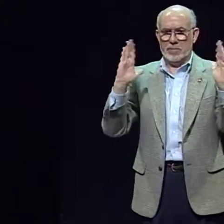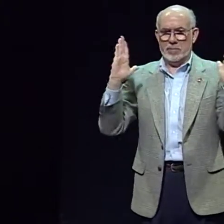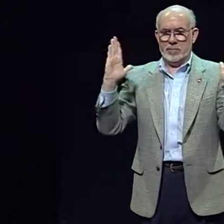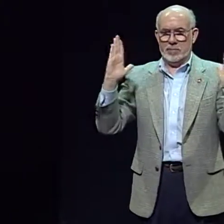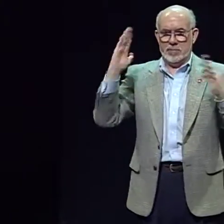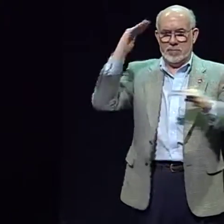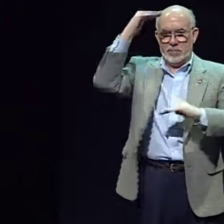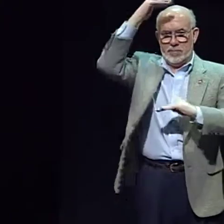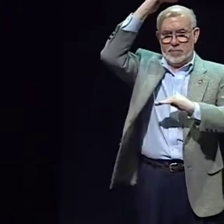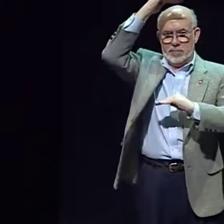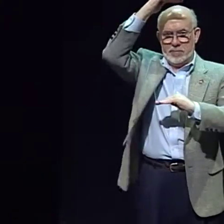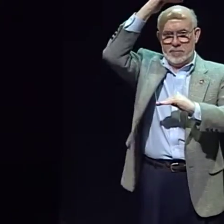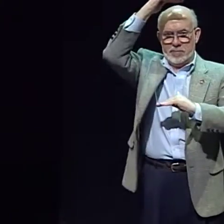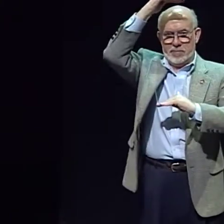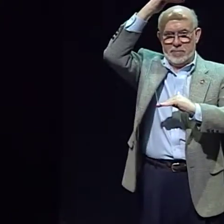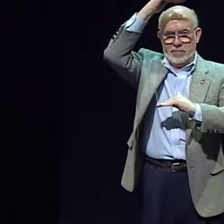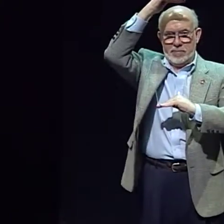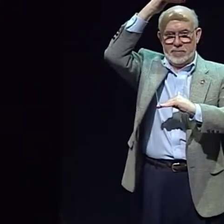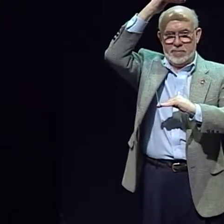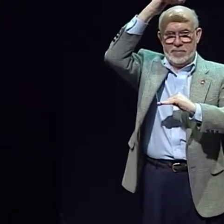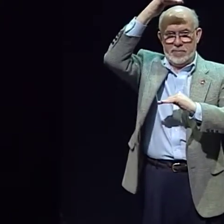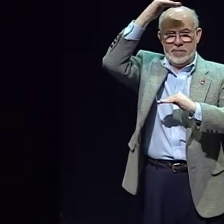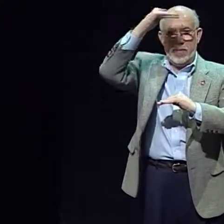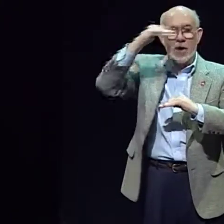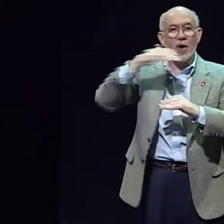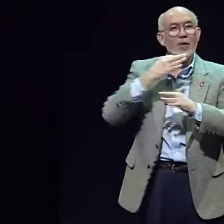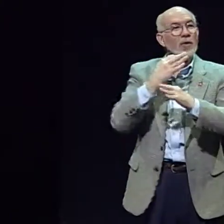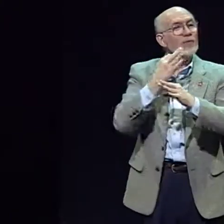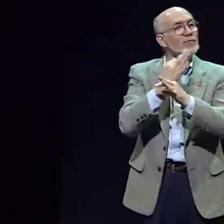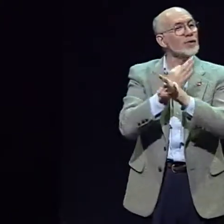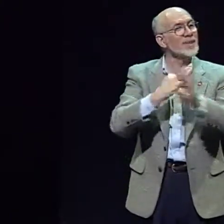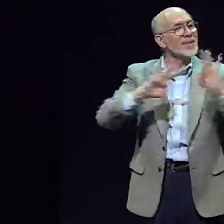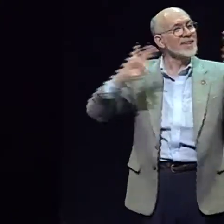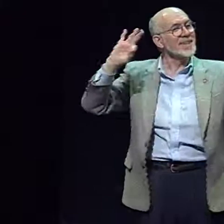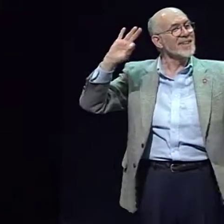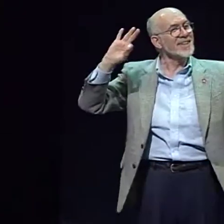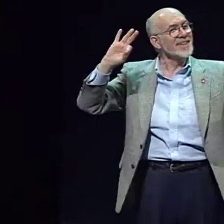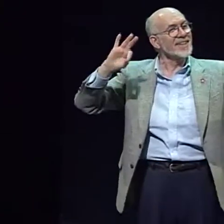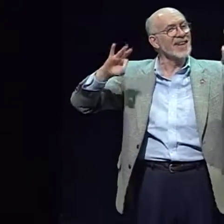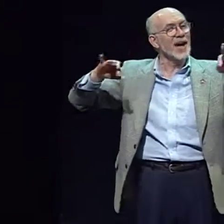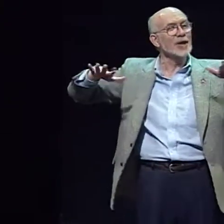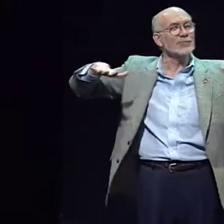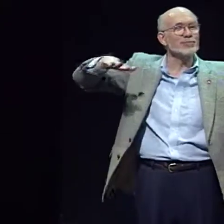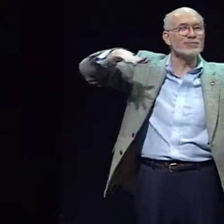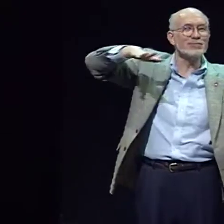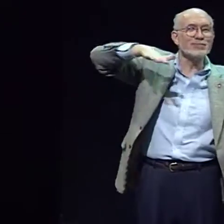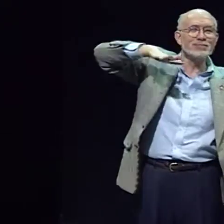AND SO I SIGNED IT IN A VERY SMALL SPACE-- ABOUT THIS WIDE AND HIGH.